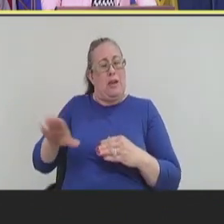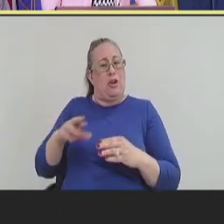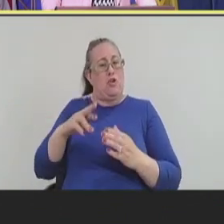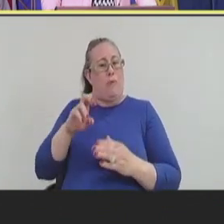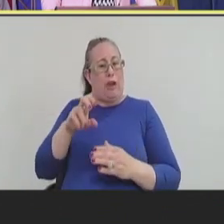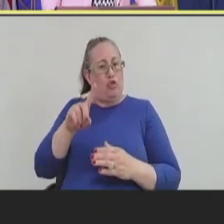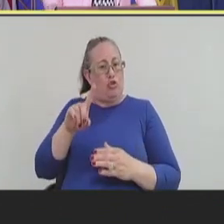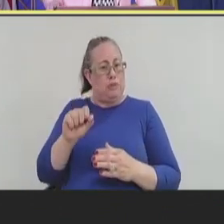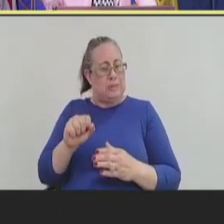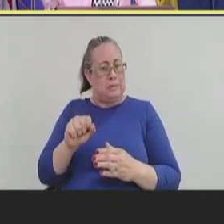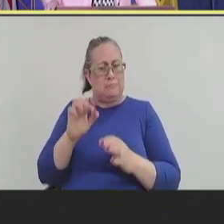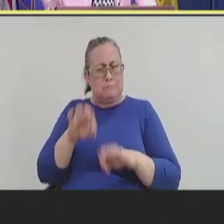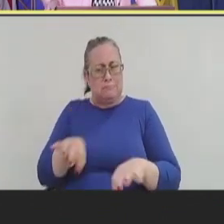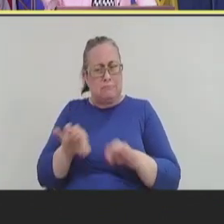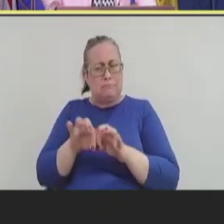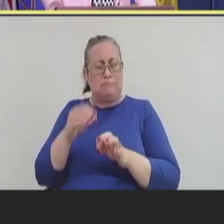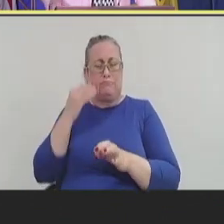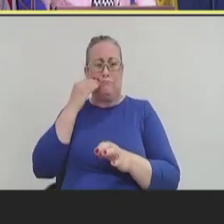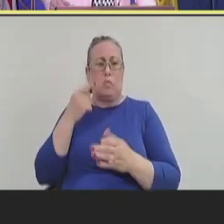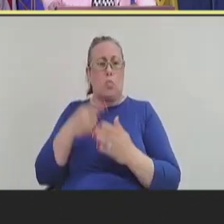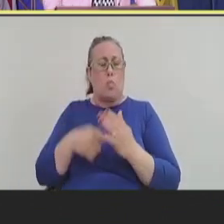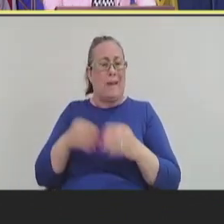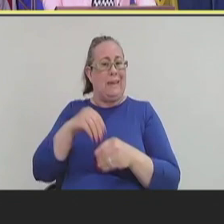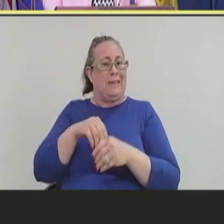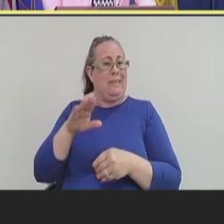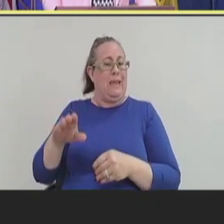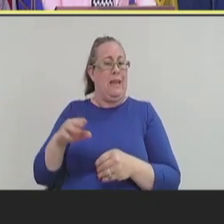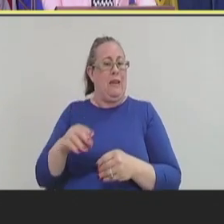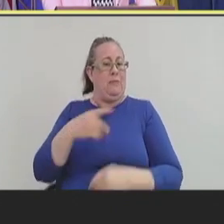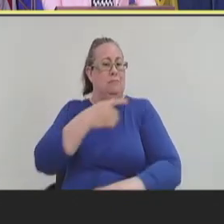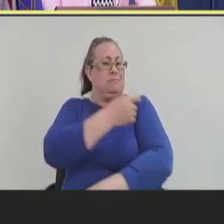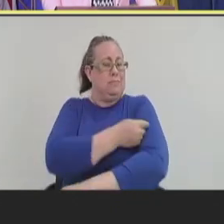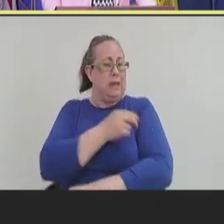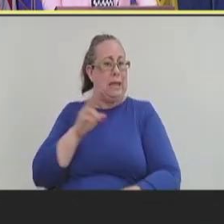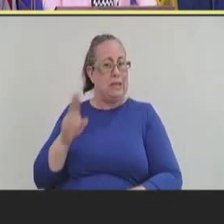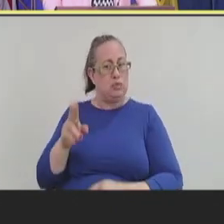know what is in their vaccination histories that they can also make decisions along with